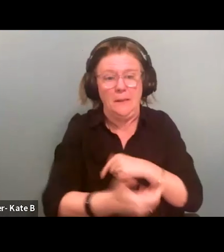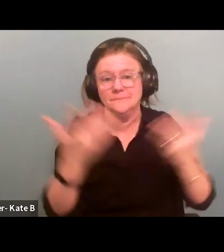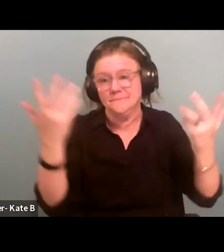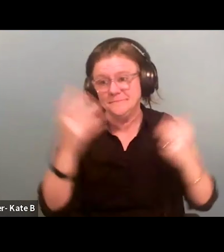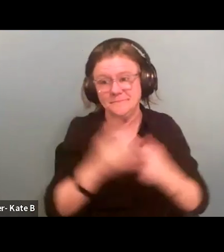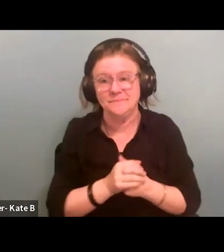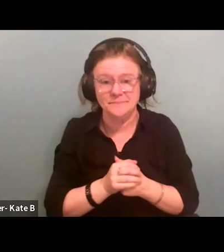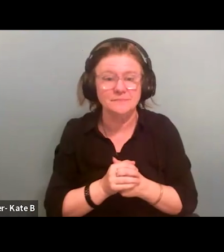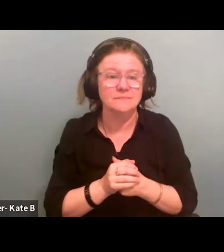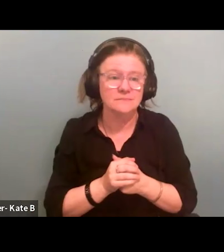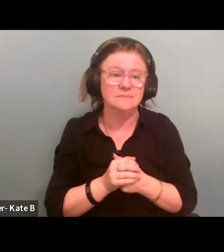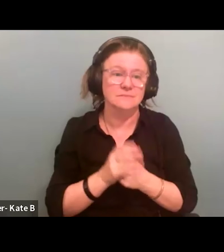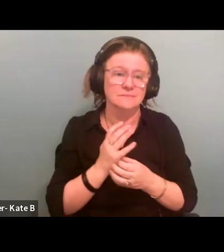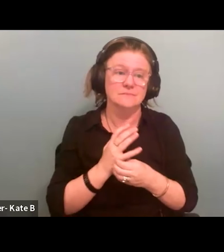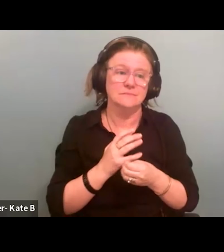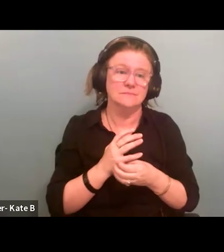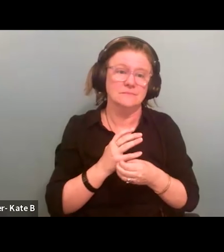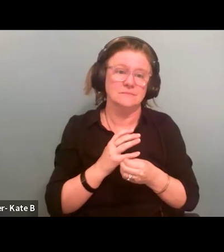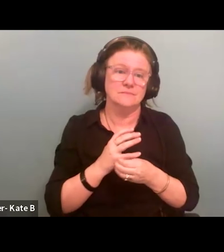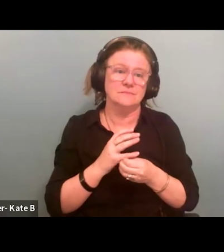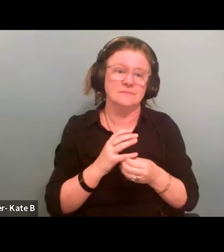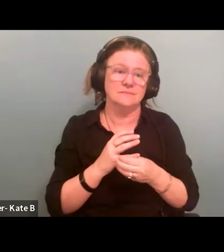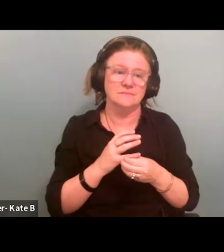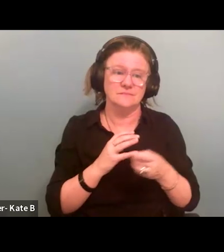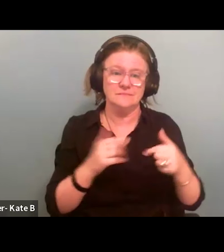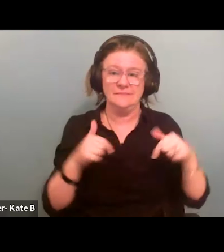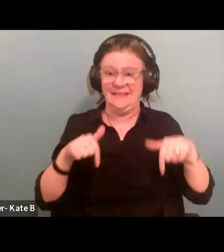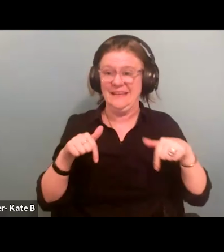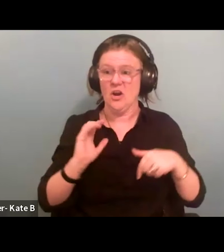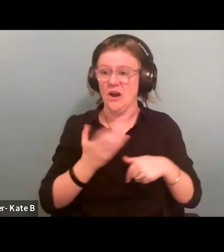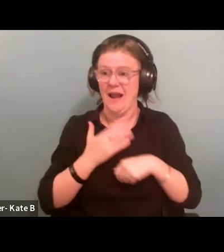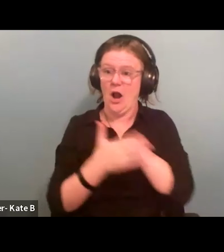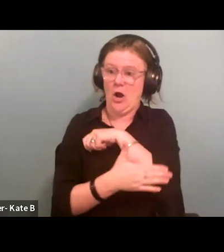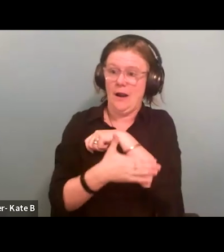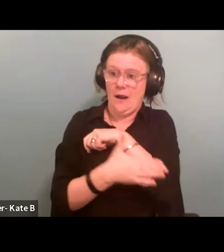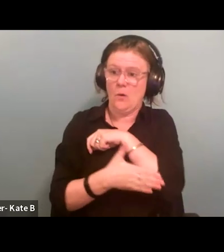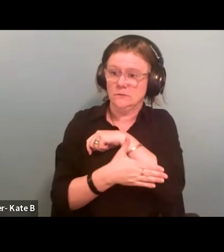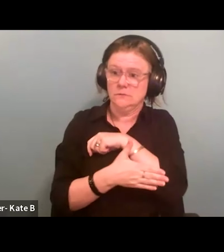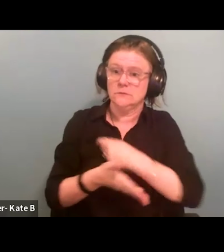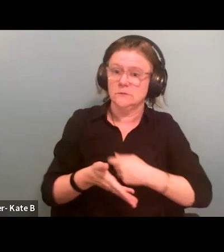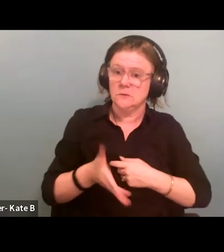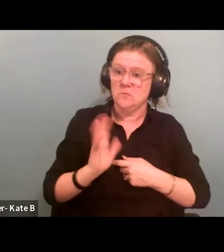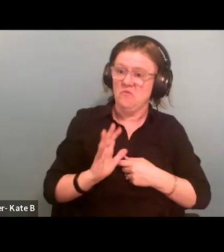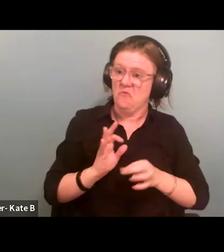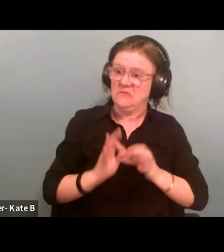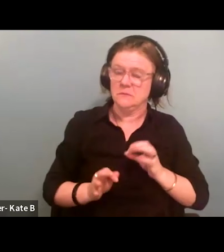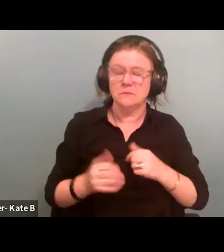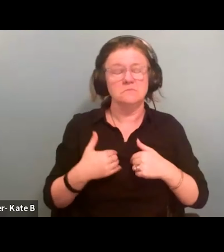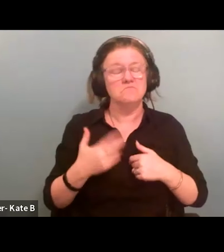And these show it. Here in Erie County, it used to be very simple when I remember the statistics.